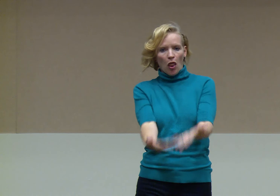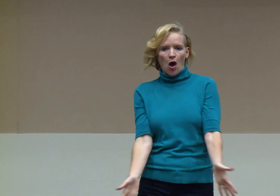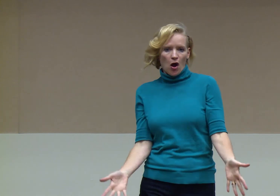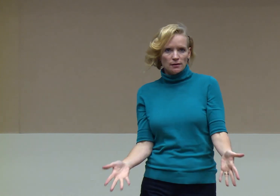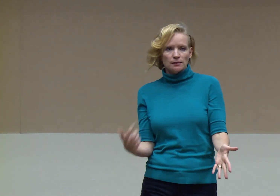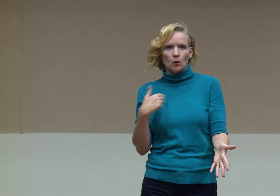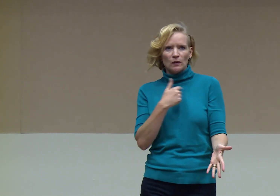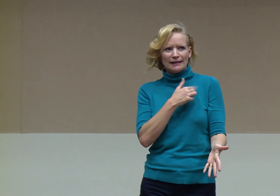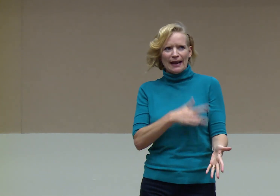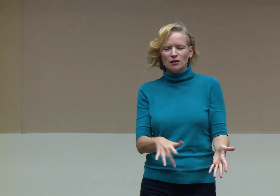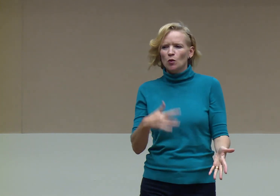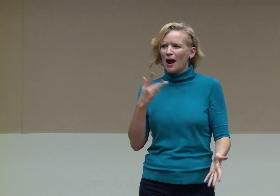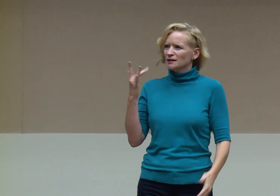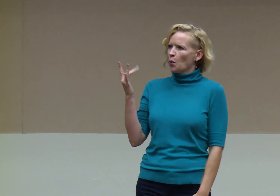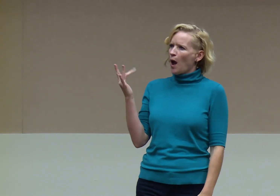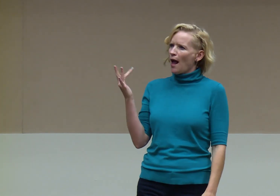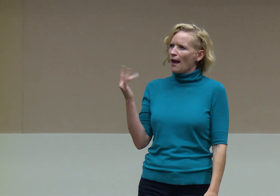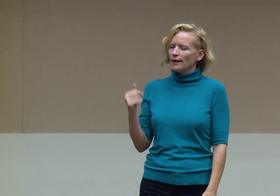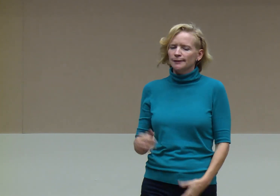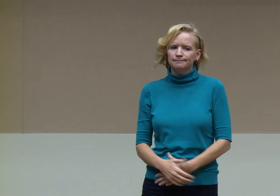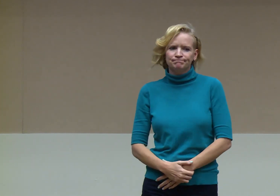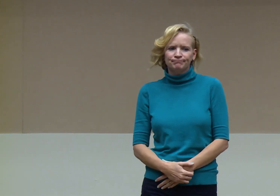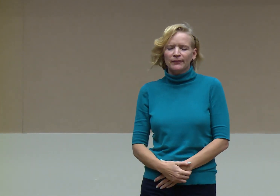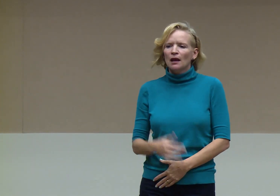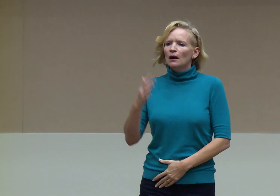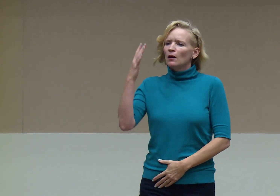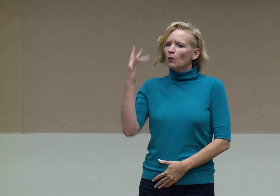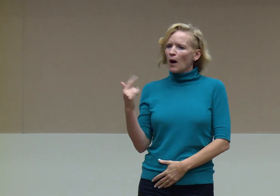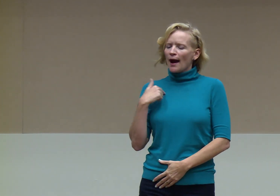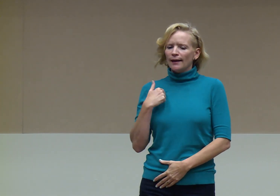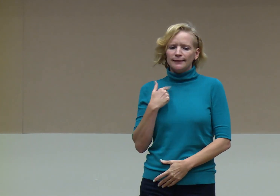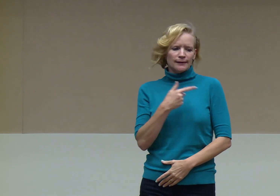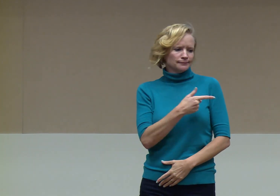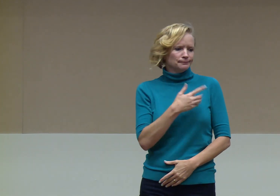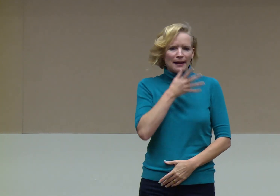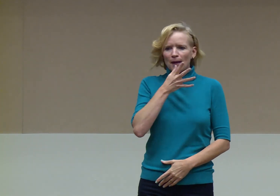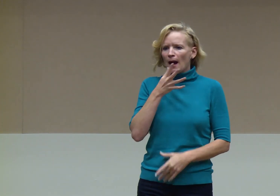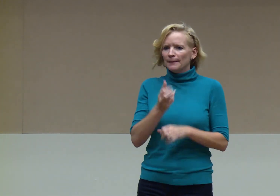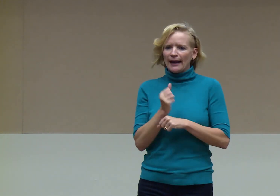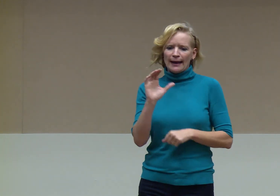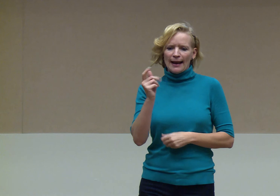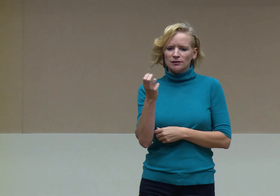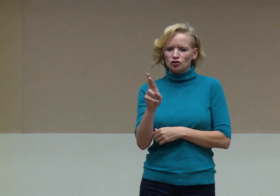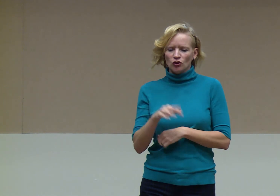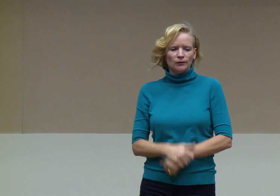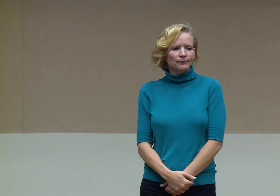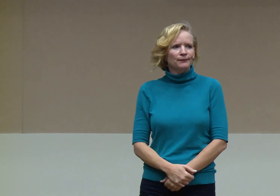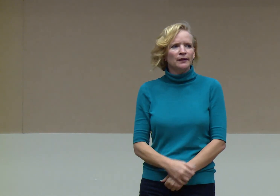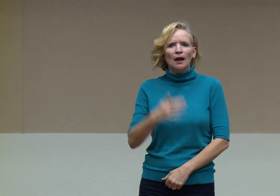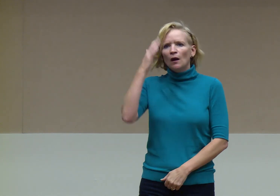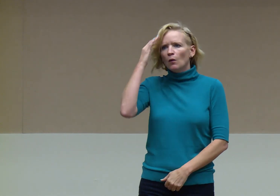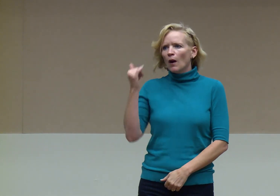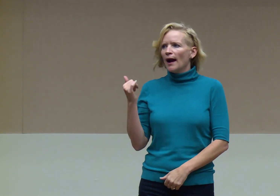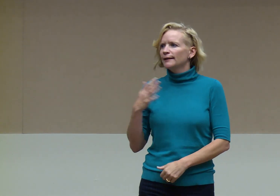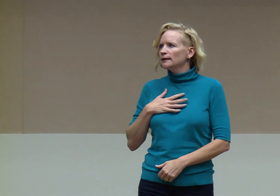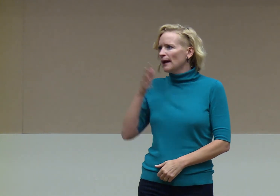It's funny how when humans are faced with a loss, we tend to ask why. "Why did my mom get cancer," for example.